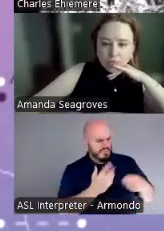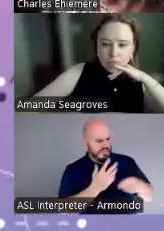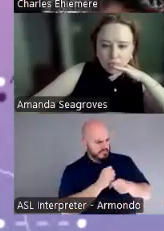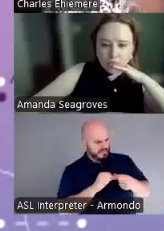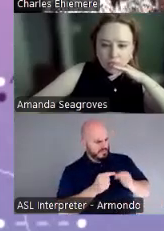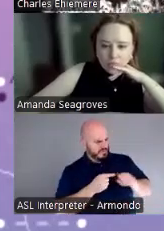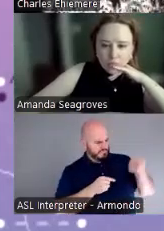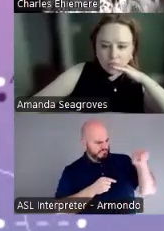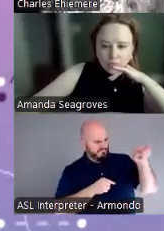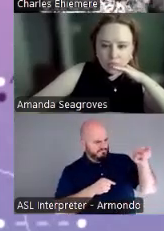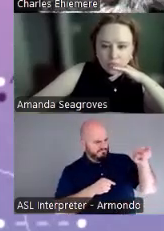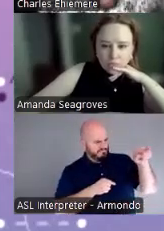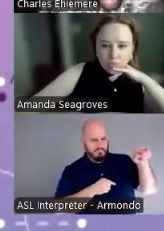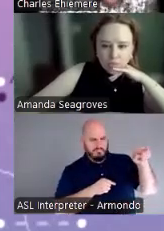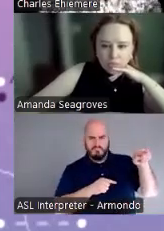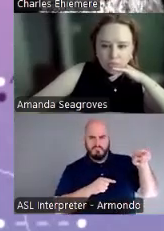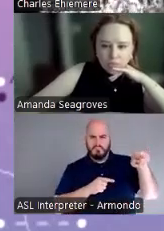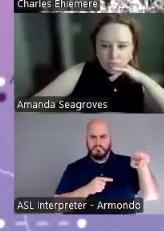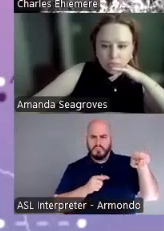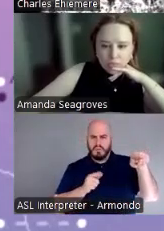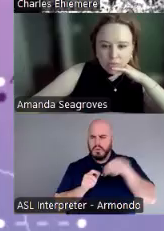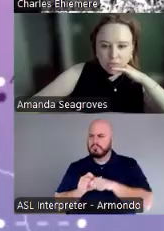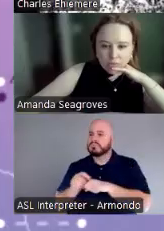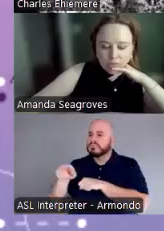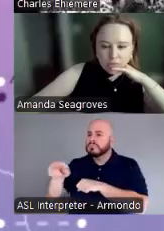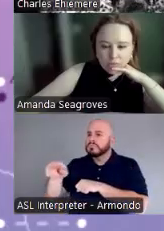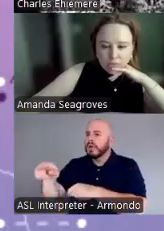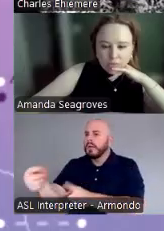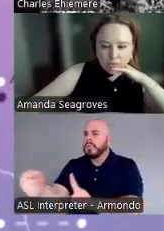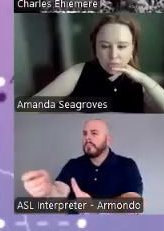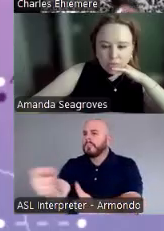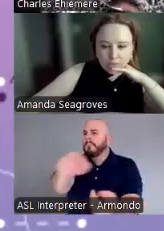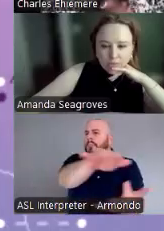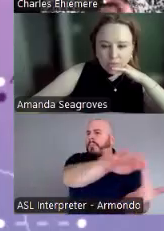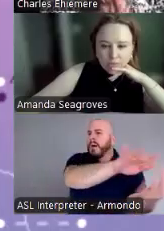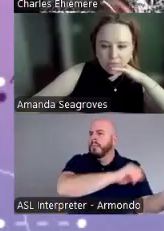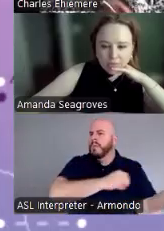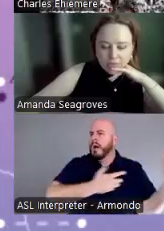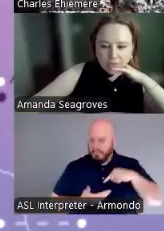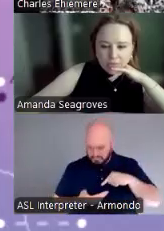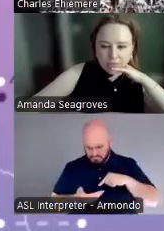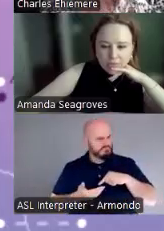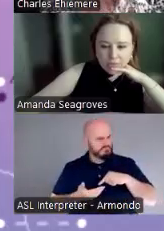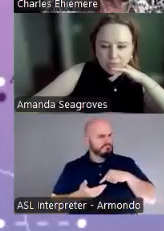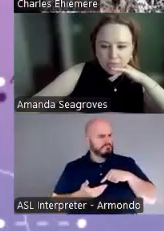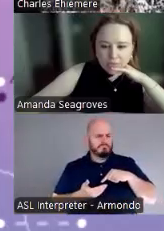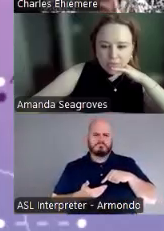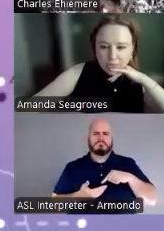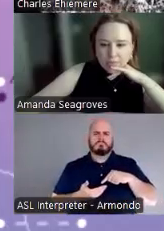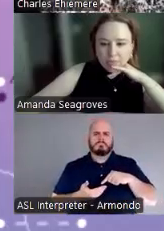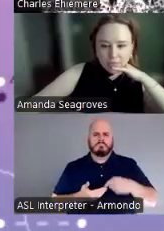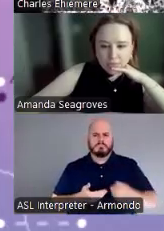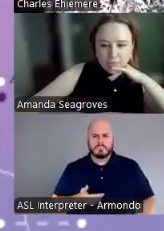It went off, came back. But because I did some marking on that particular message to make sure that that was my message,